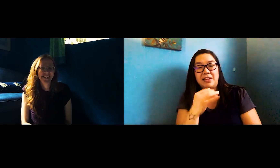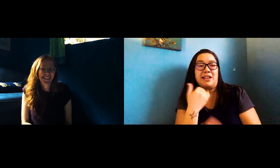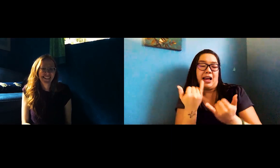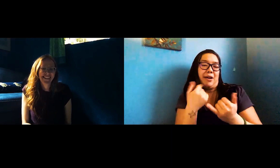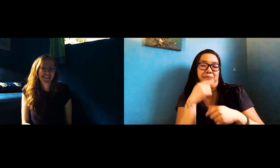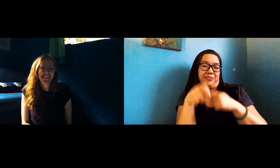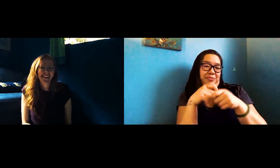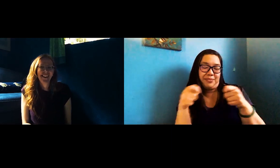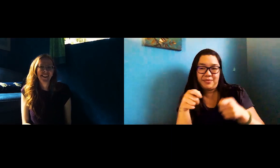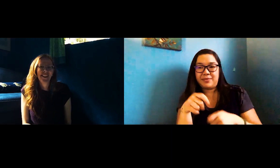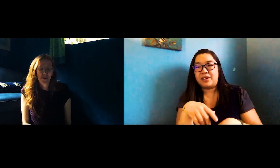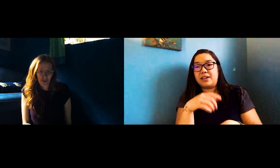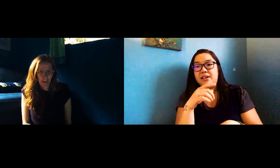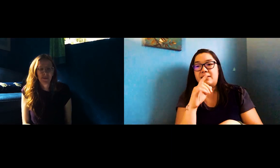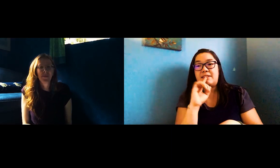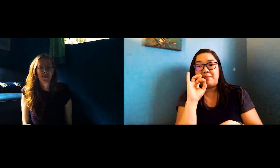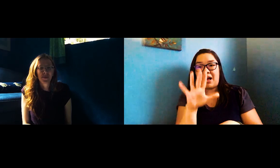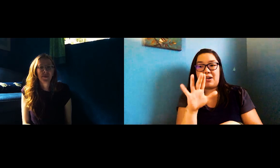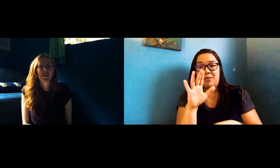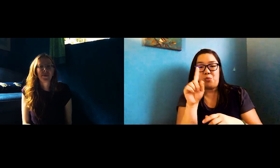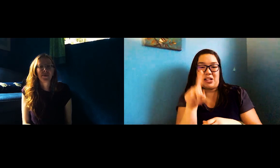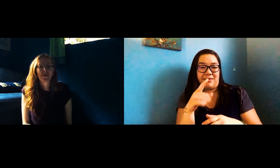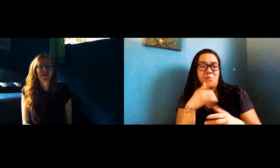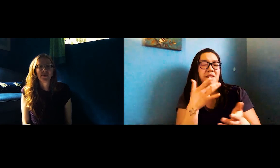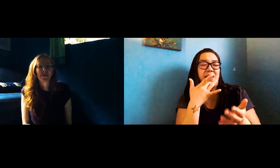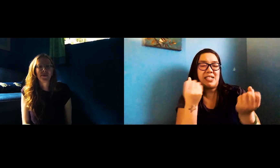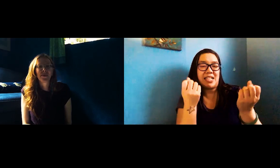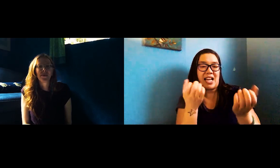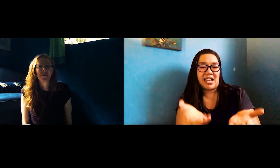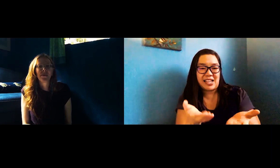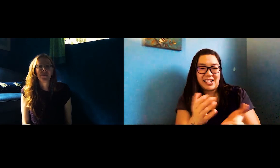Now in closing, I have a few Deaf Spotlight questions for you. What's your favorite sign?